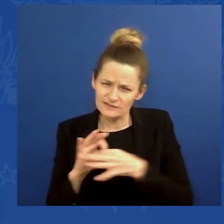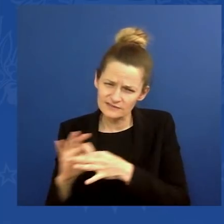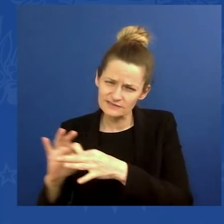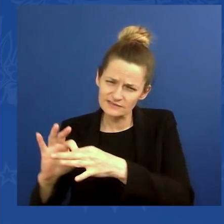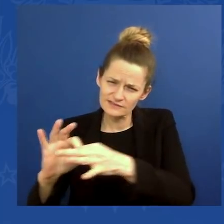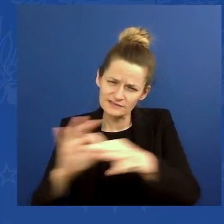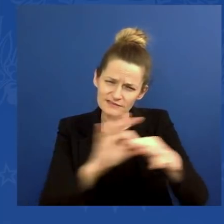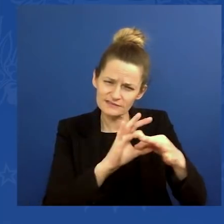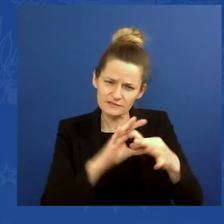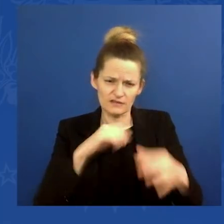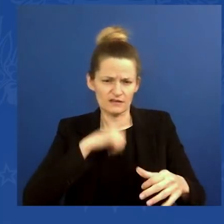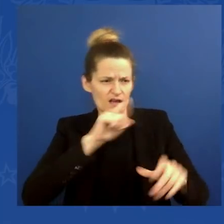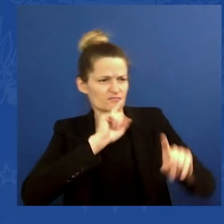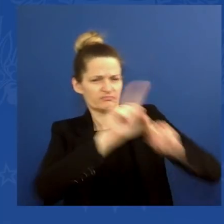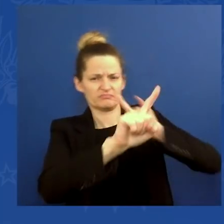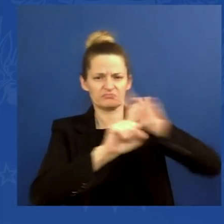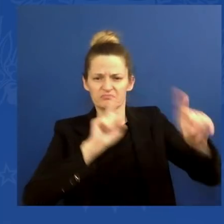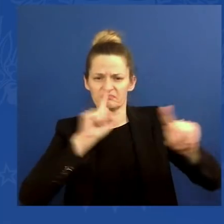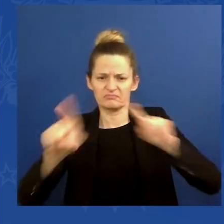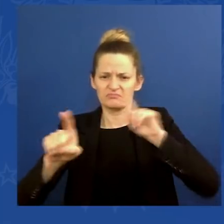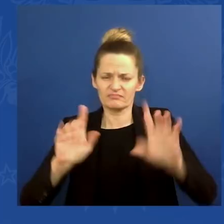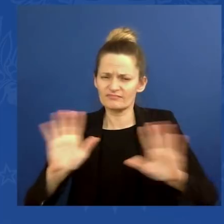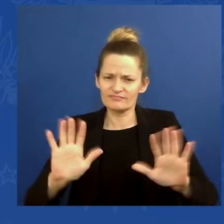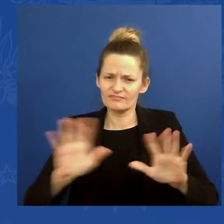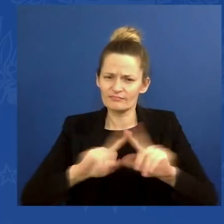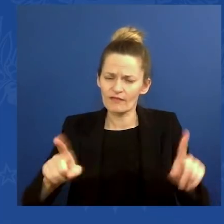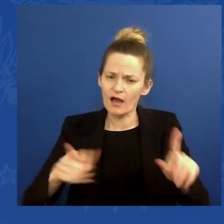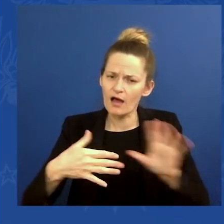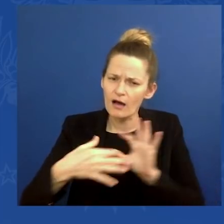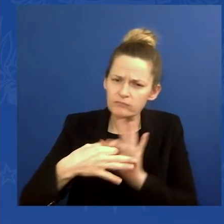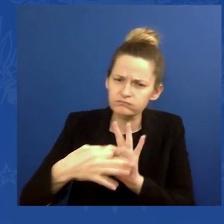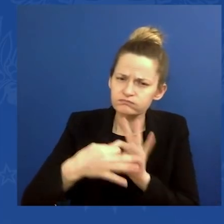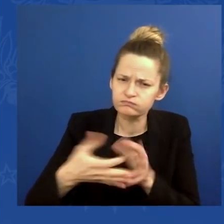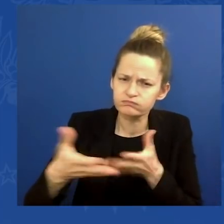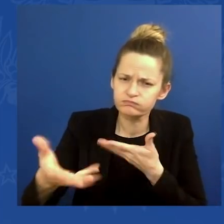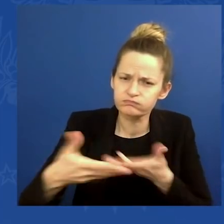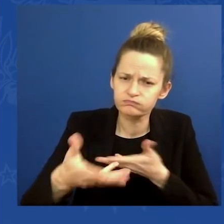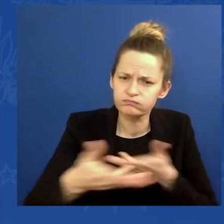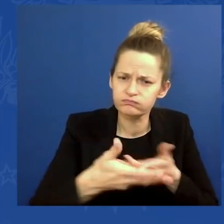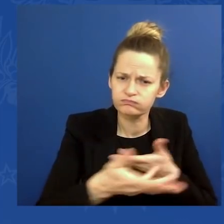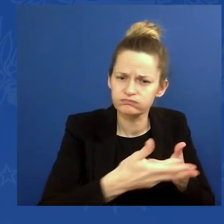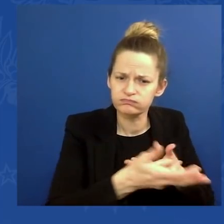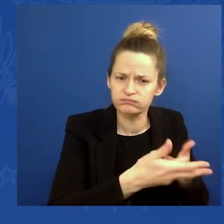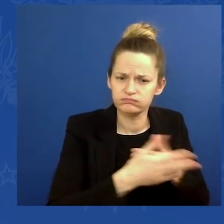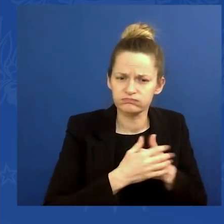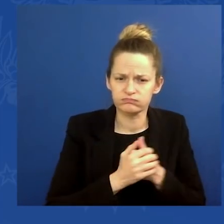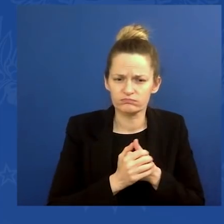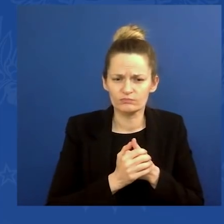And so again, with great pride, it's my pleasure to bring to one of America's children